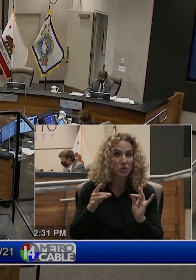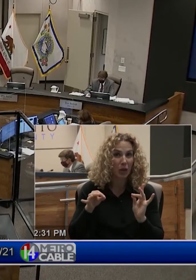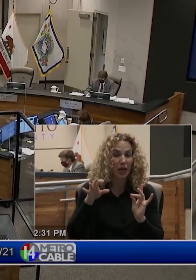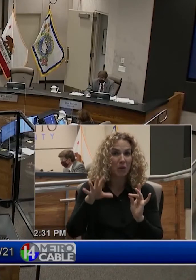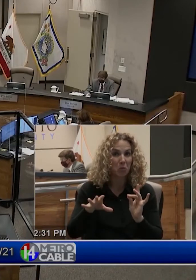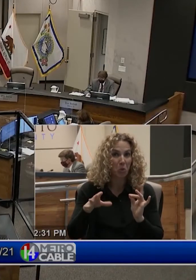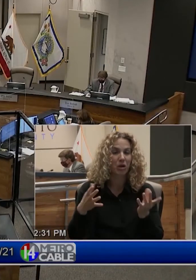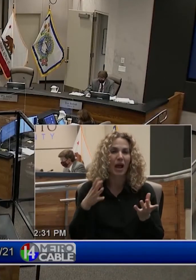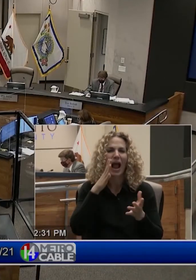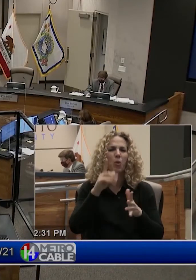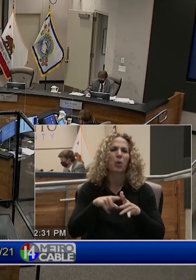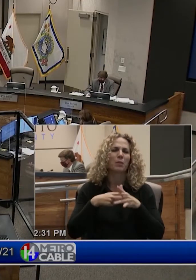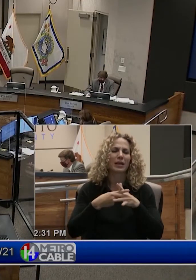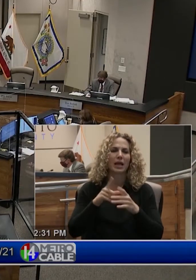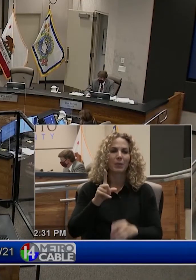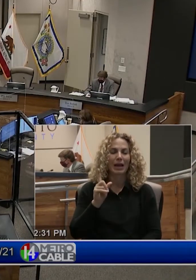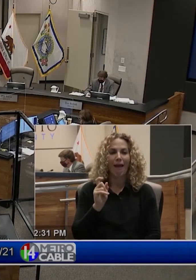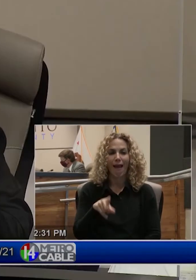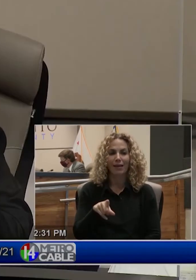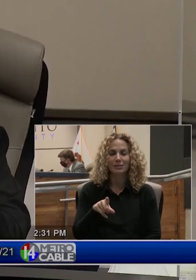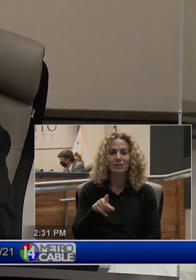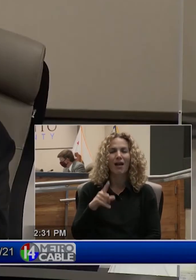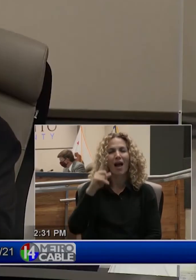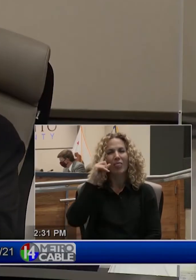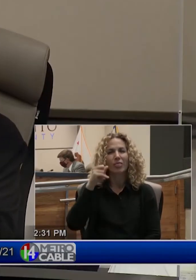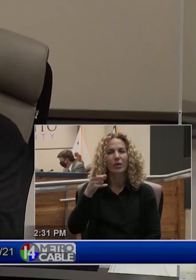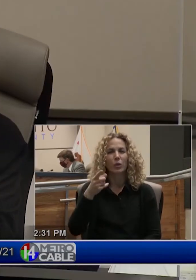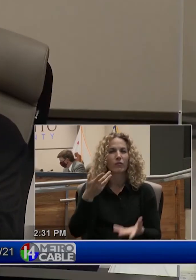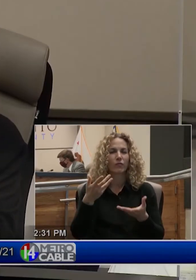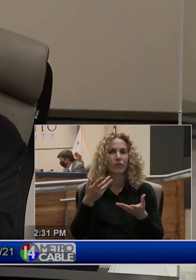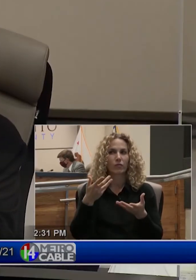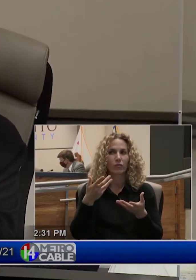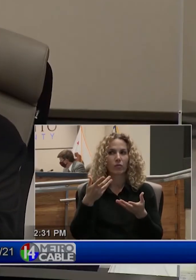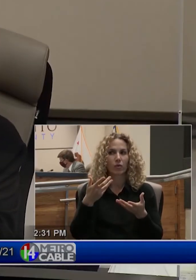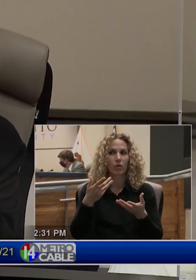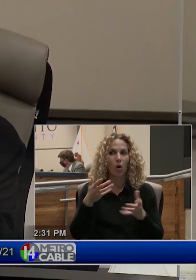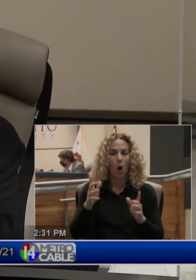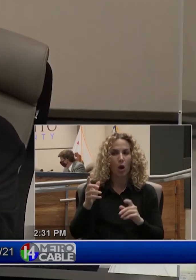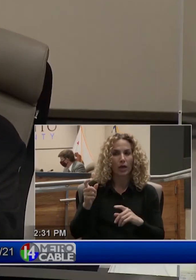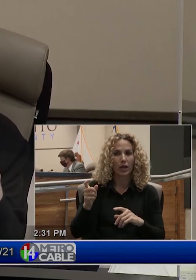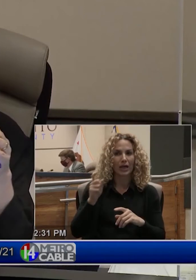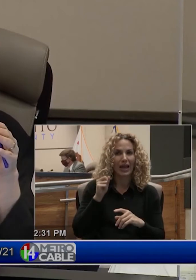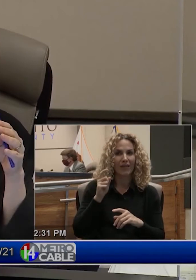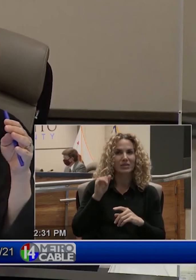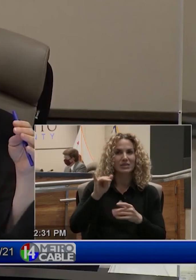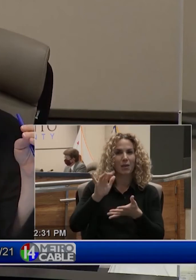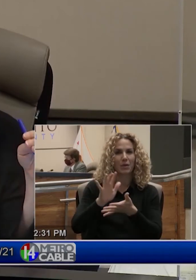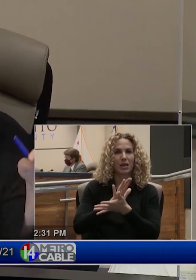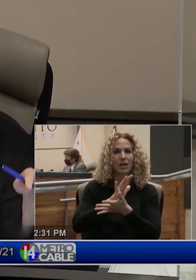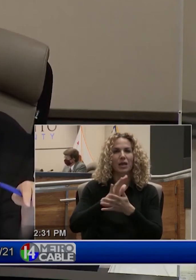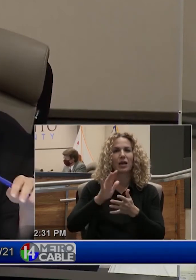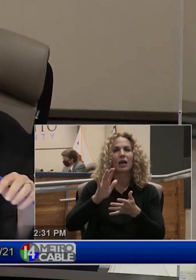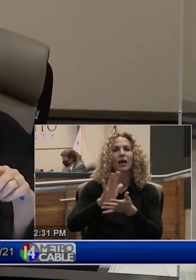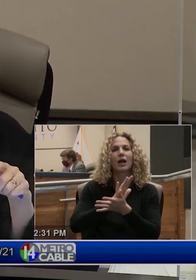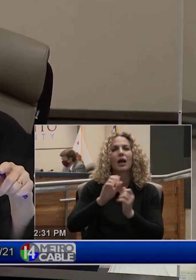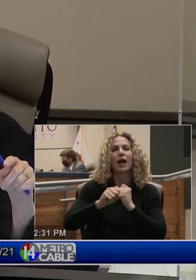AND BRING IT BACK TO THE BOARD AND I'LL JUST ASK YOU GAVE US